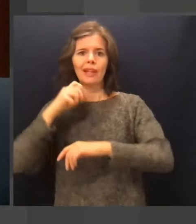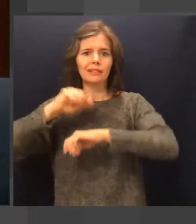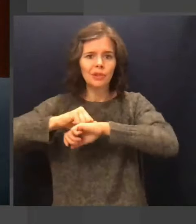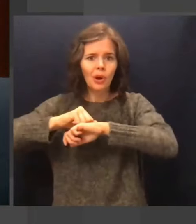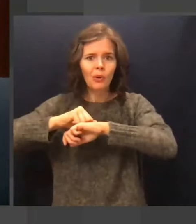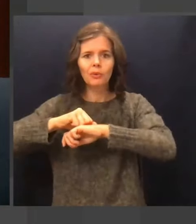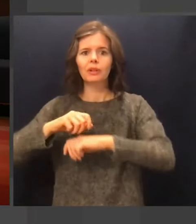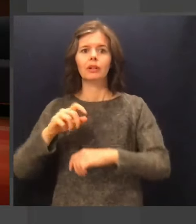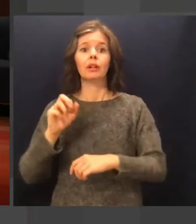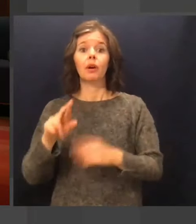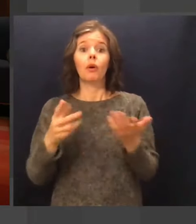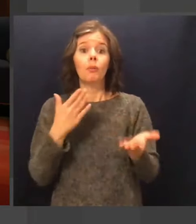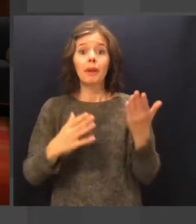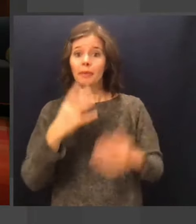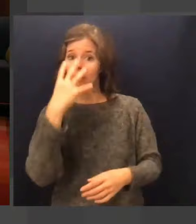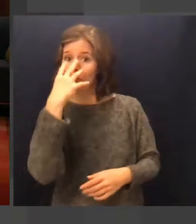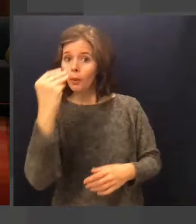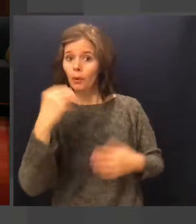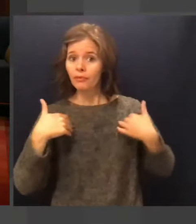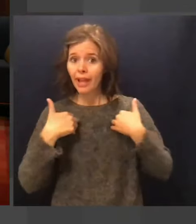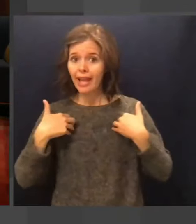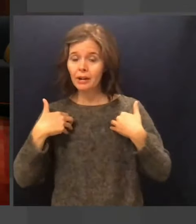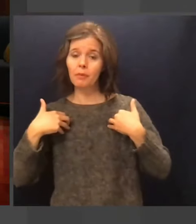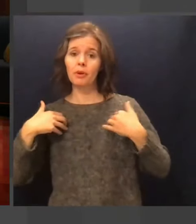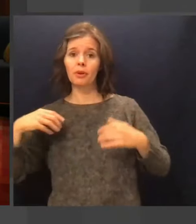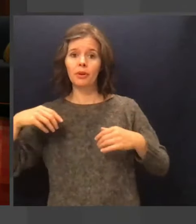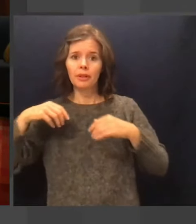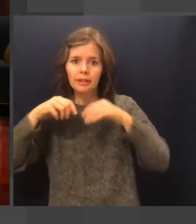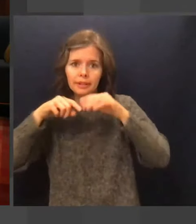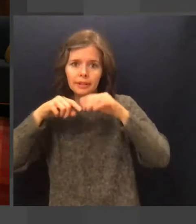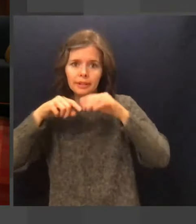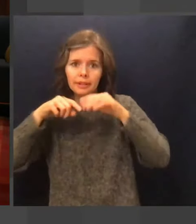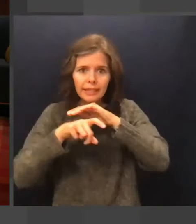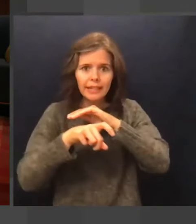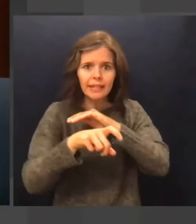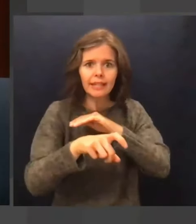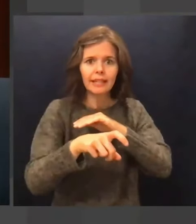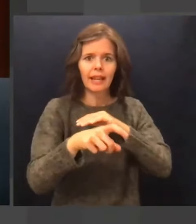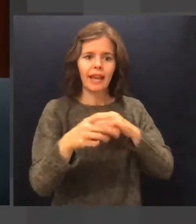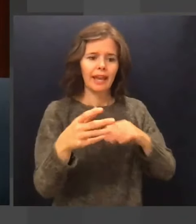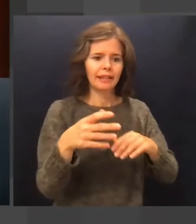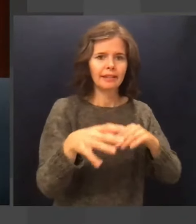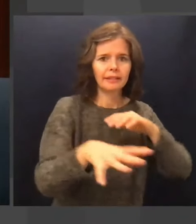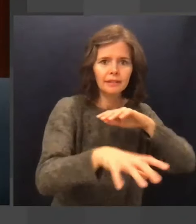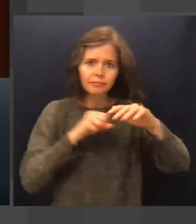MAYBE HIT SOME REDSTONE OR HAVE